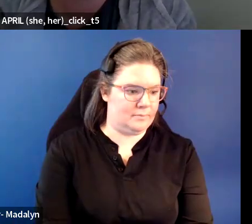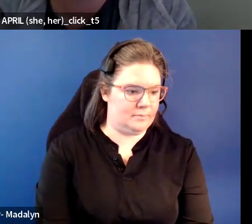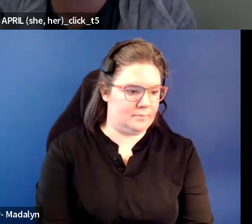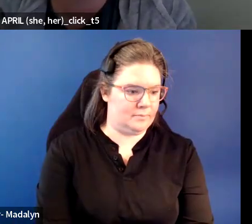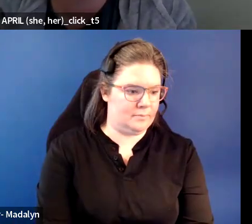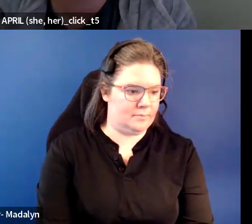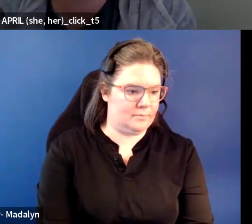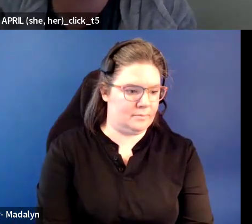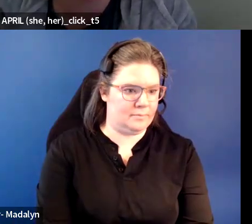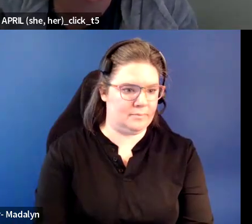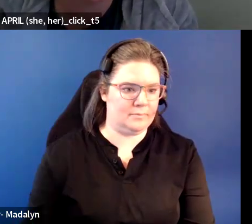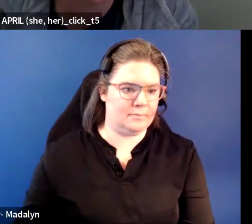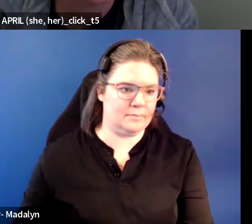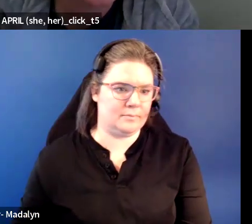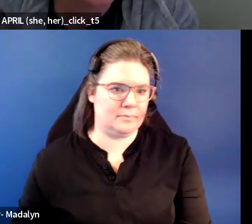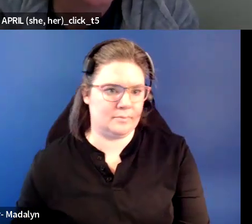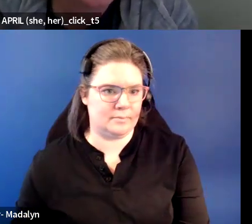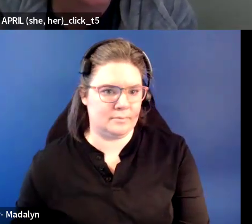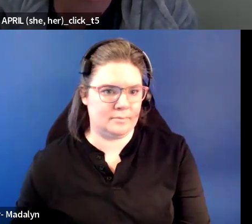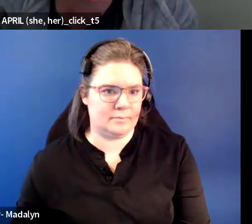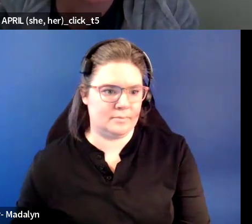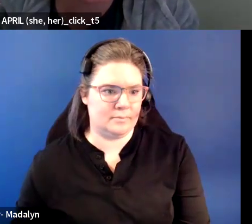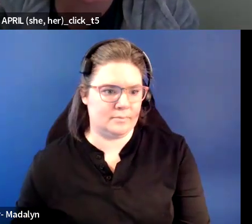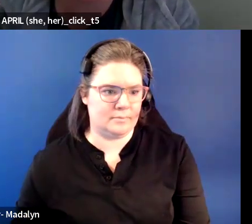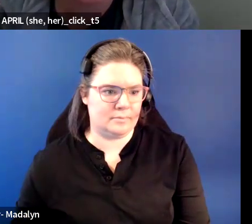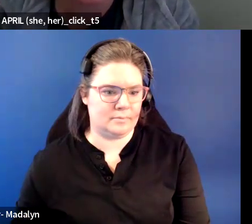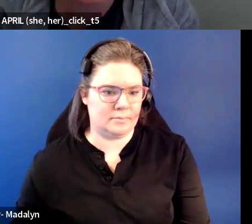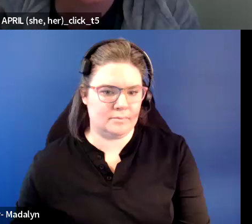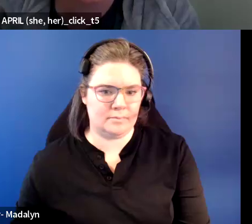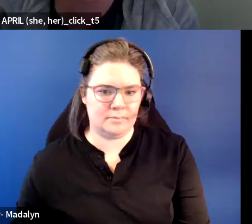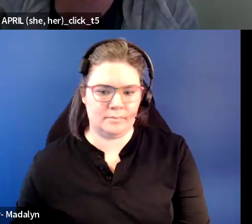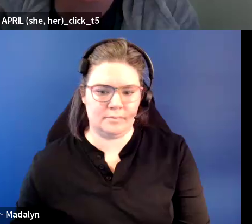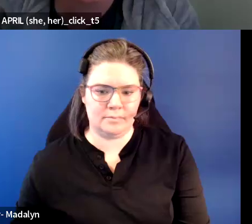Sierra Royster, APRIL (she, her): Deborah, I so we have a smaller group today.